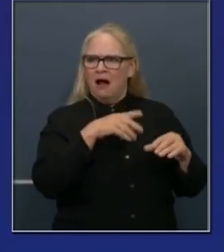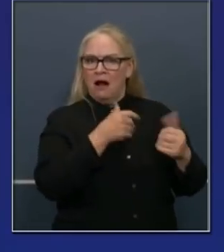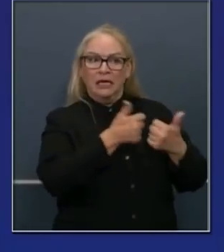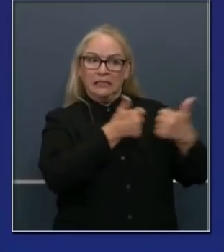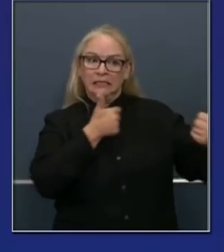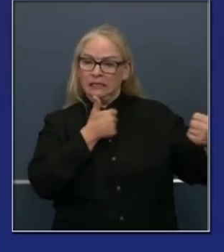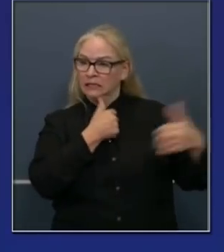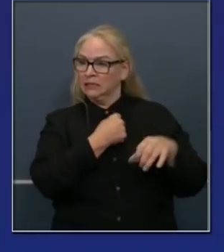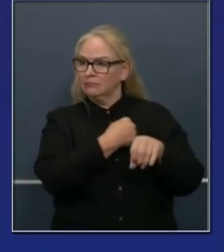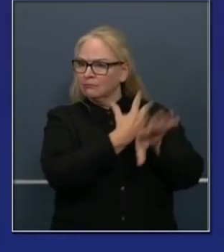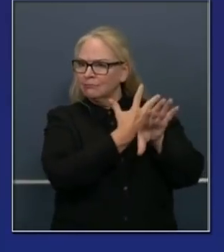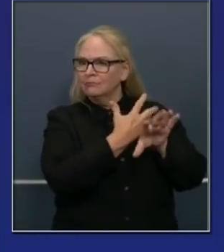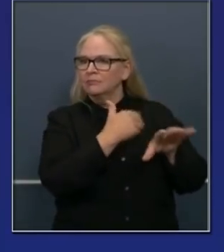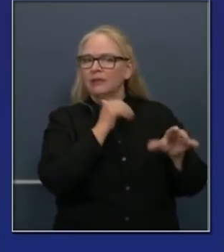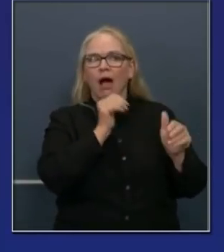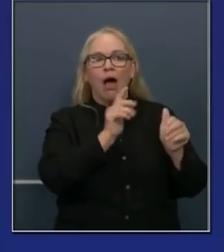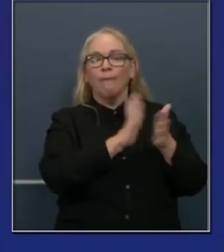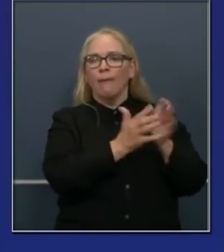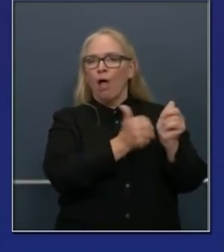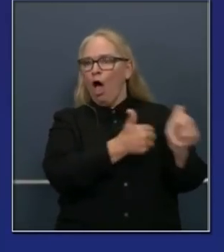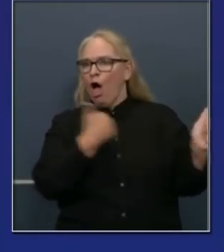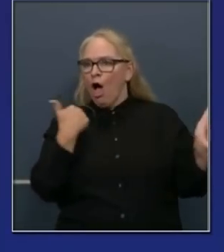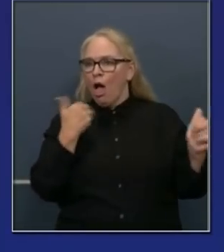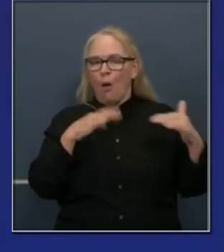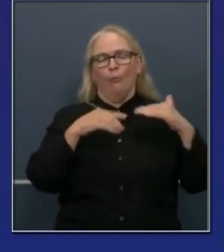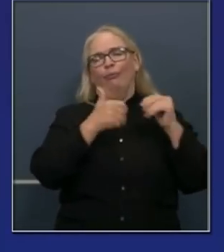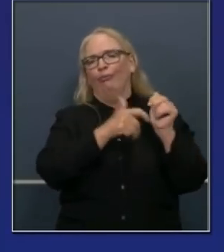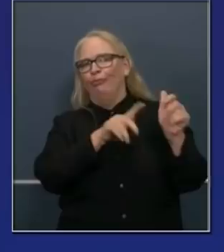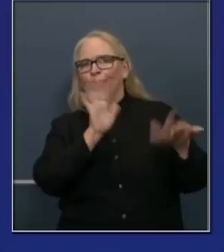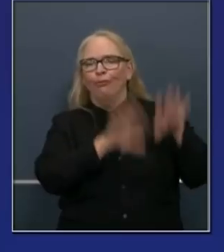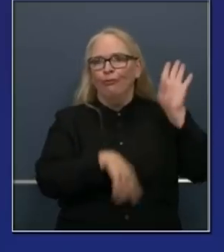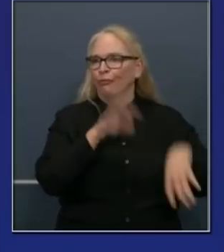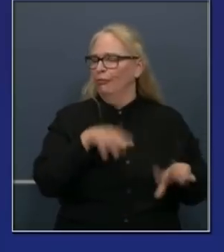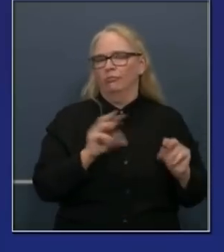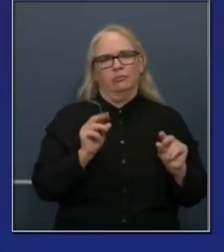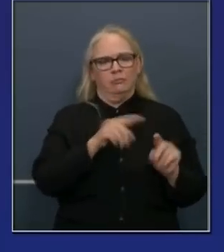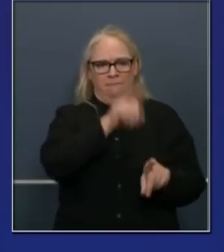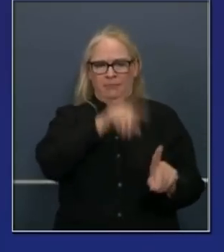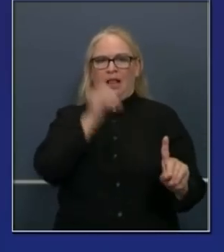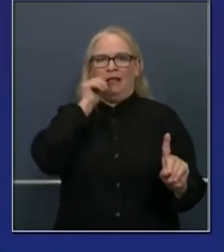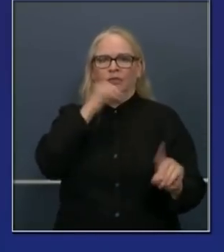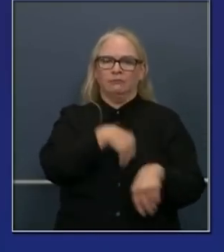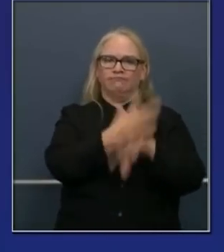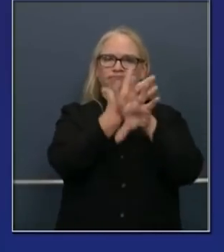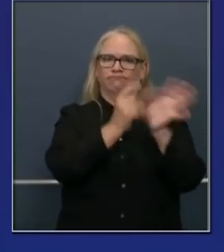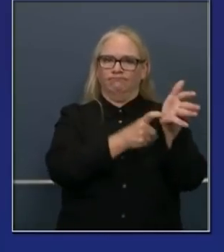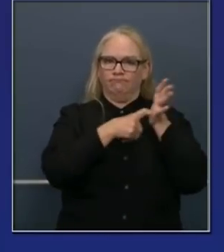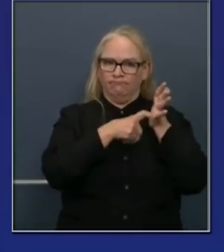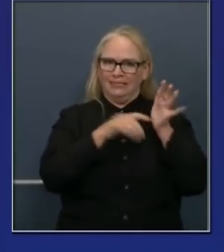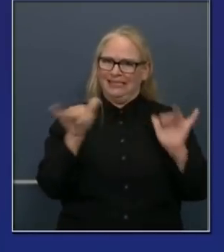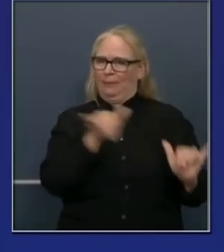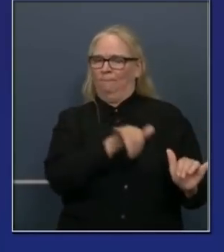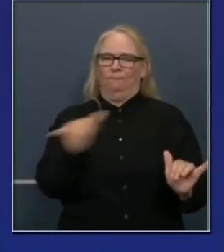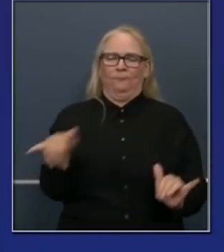EQUIVALENCY IS THE OBVIOUS CONSTRAINTS THAT IS DISTANCE LEARNING AND WE ALSO WANT TO MAKE SURE WE'RE ALSO MINDFUL OF